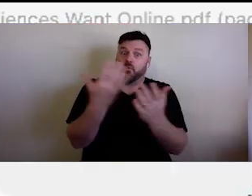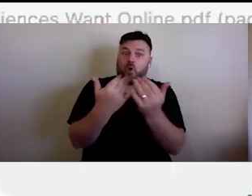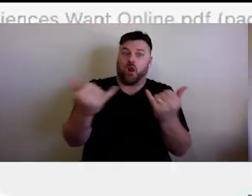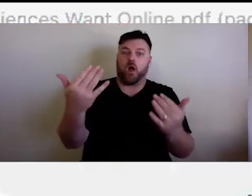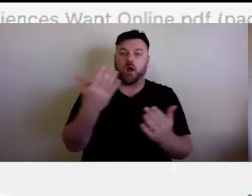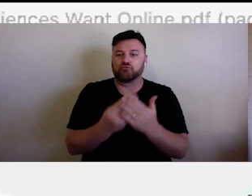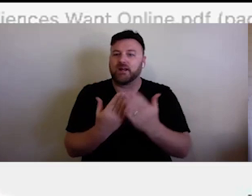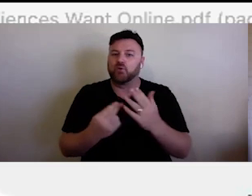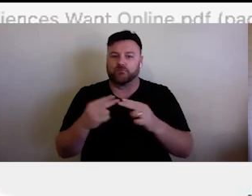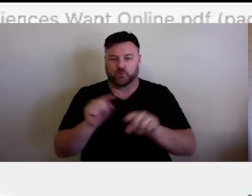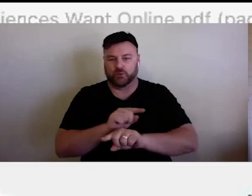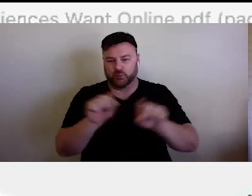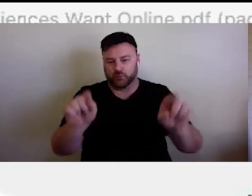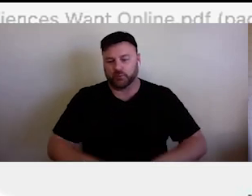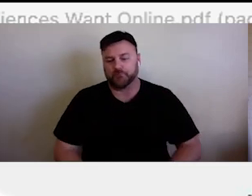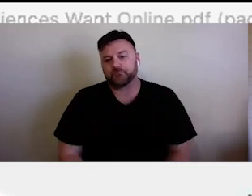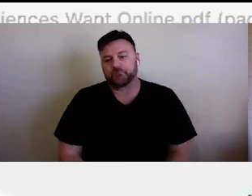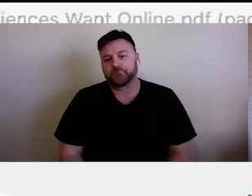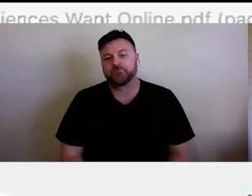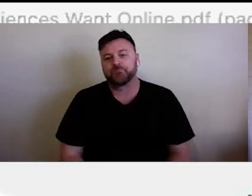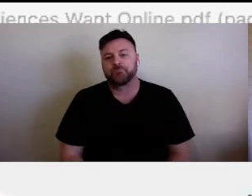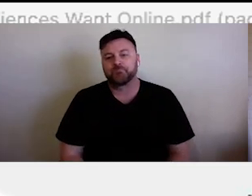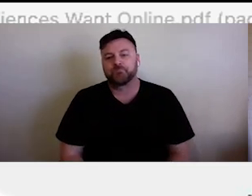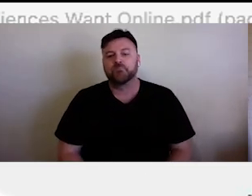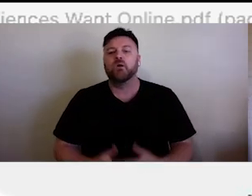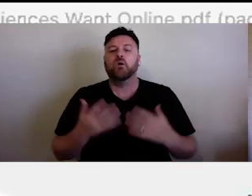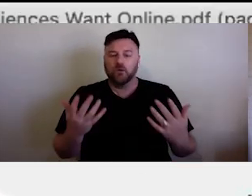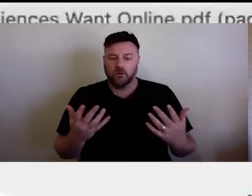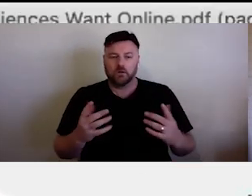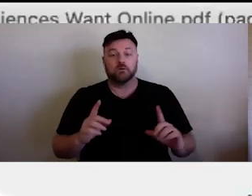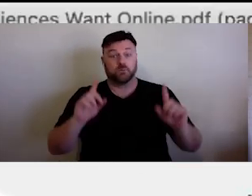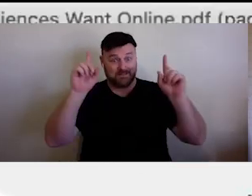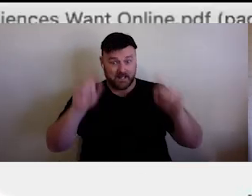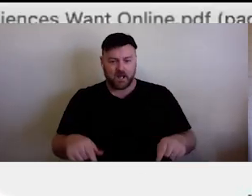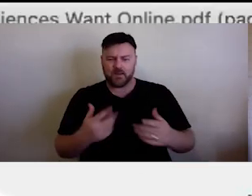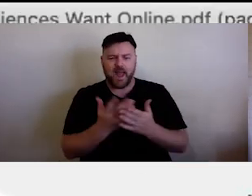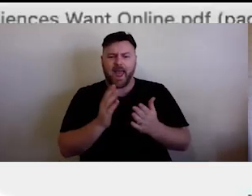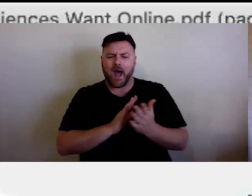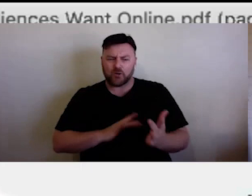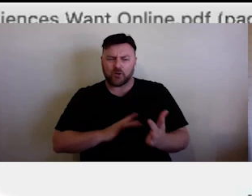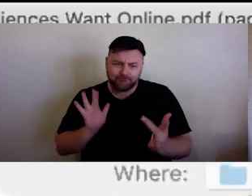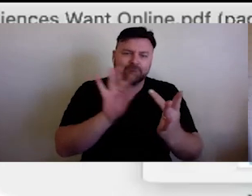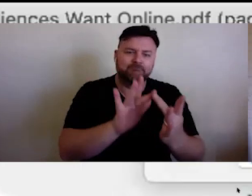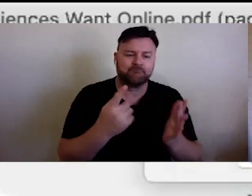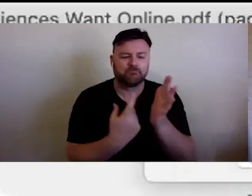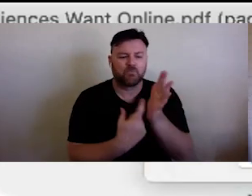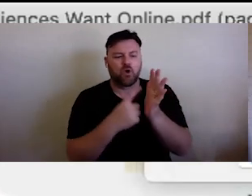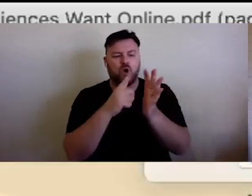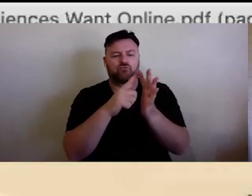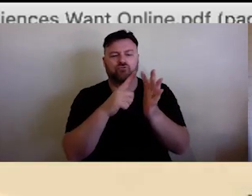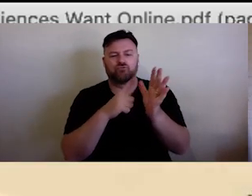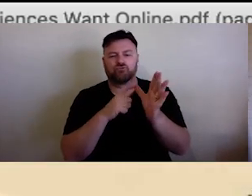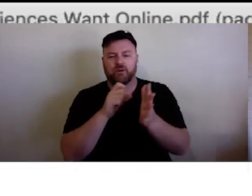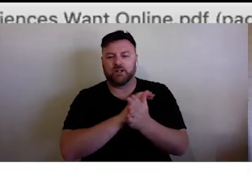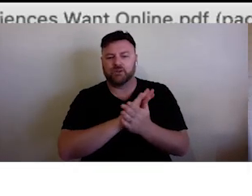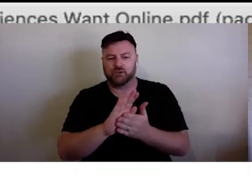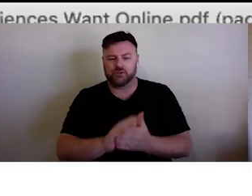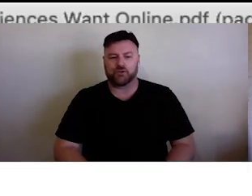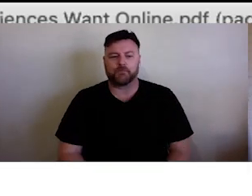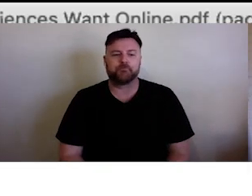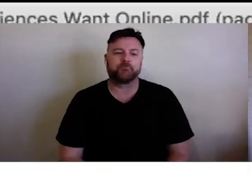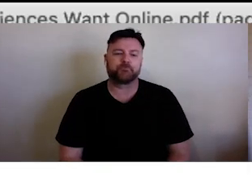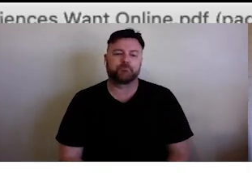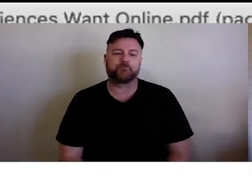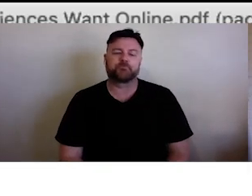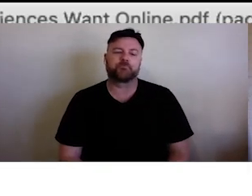audience. I will show you my slides now. It's now possible to reach 4.5